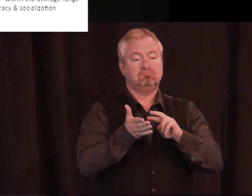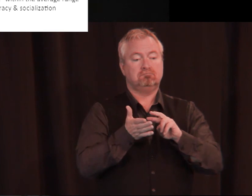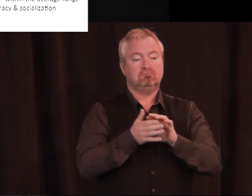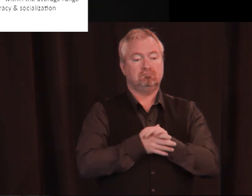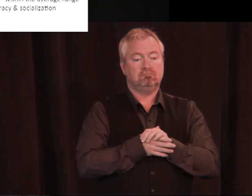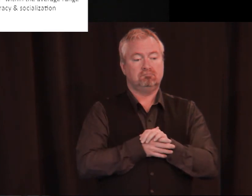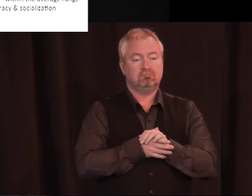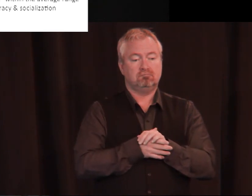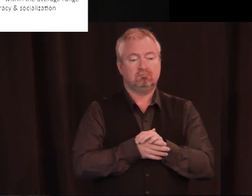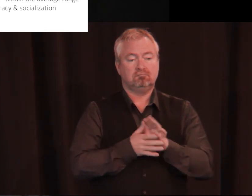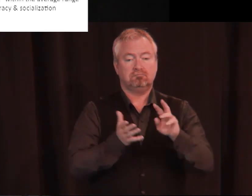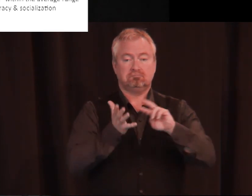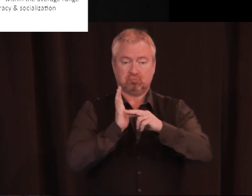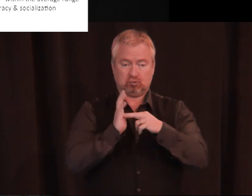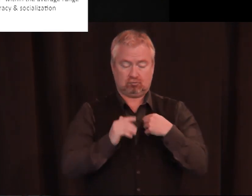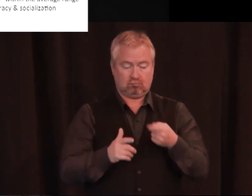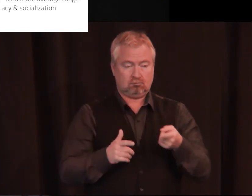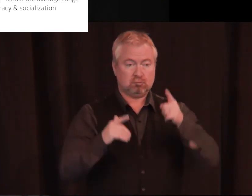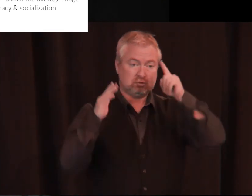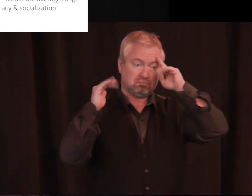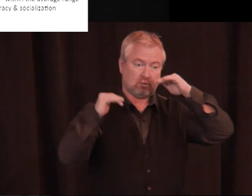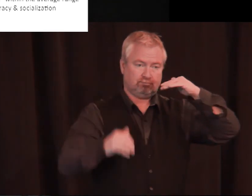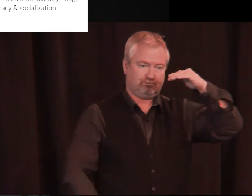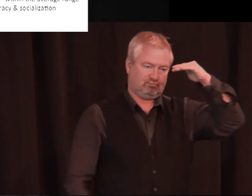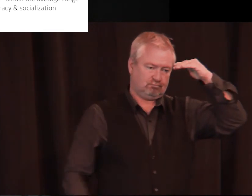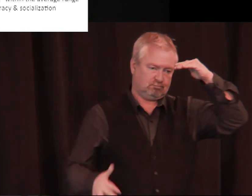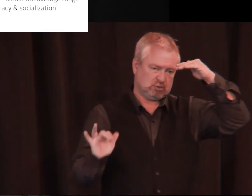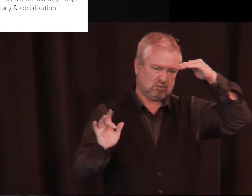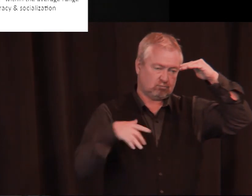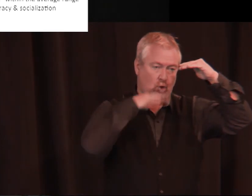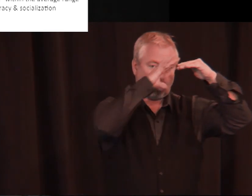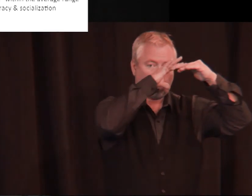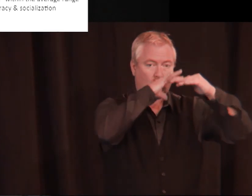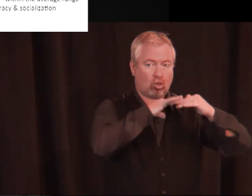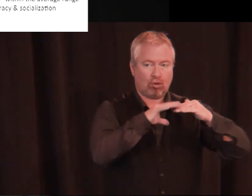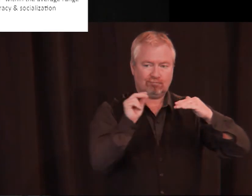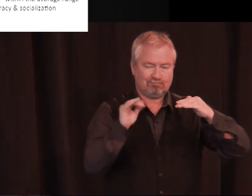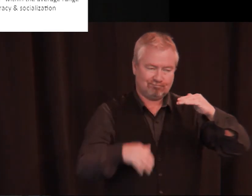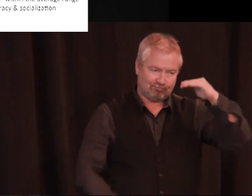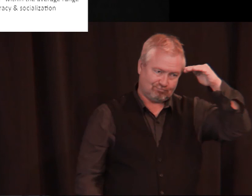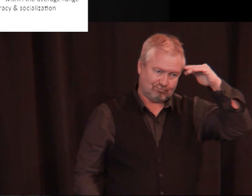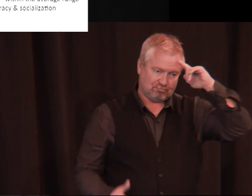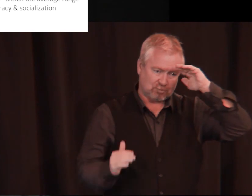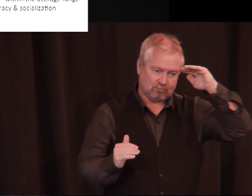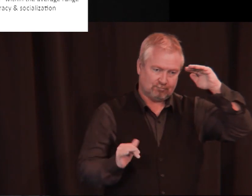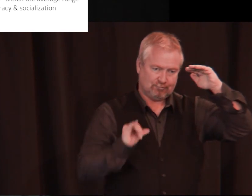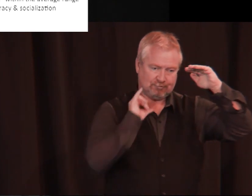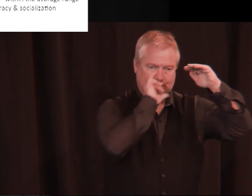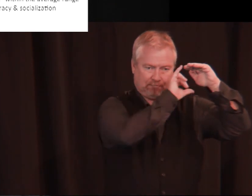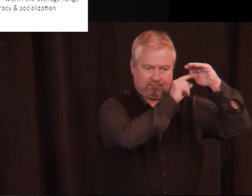And I think -- so the big picture here is, getting them as much language input as possible